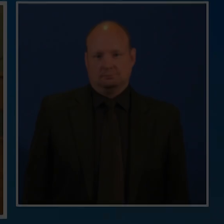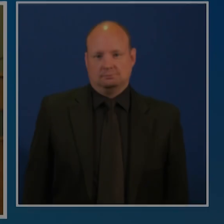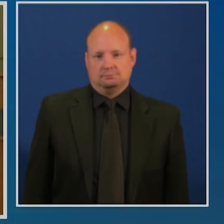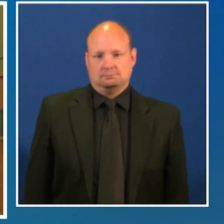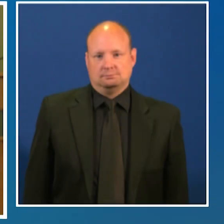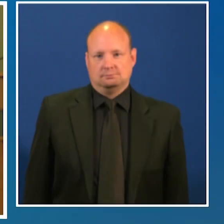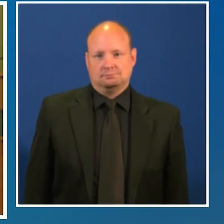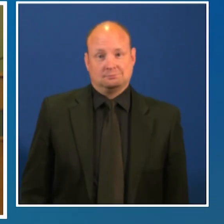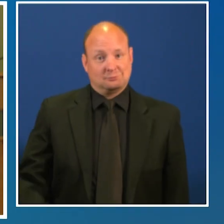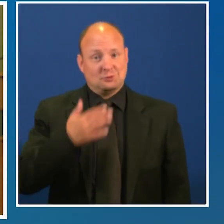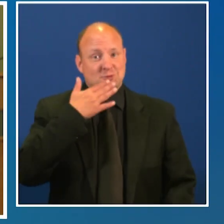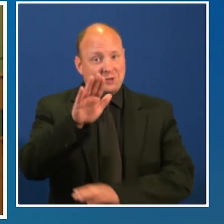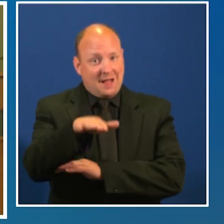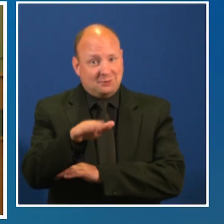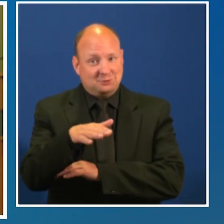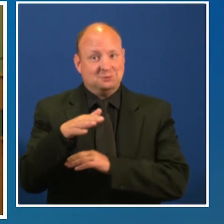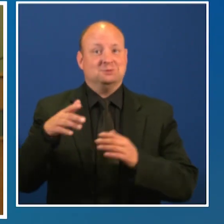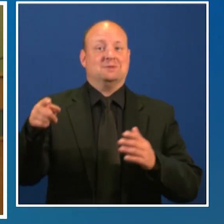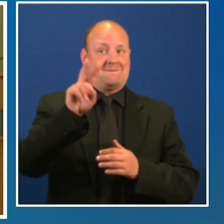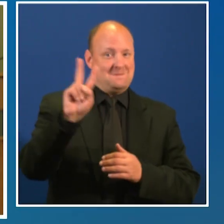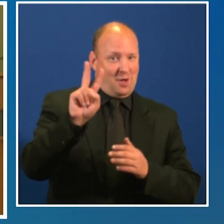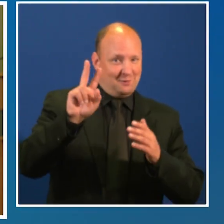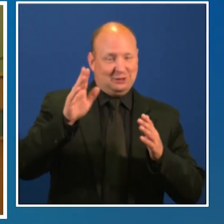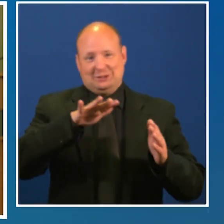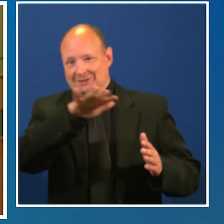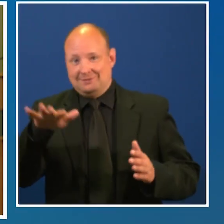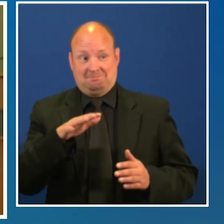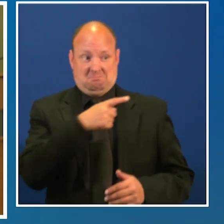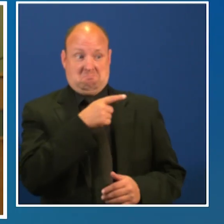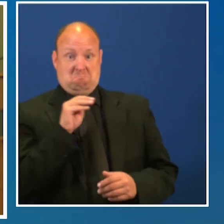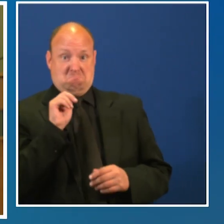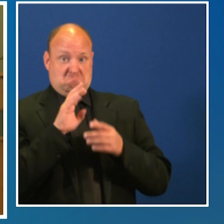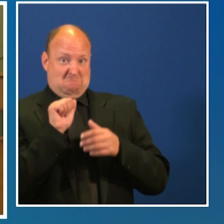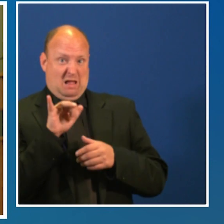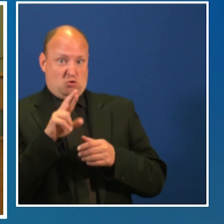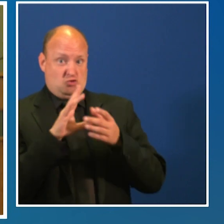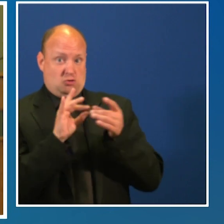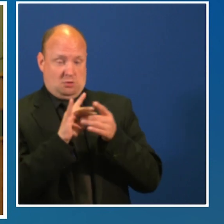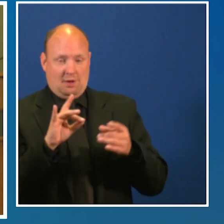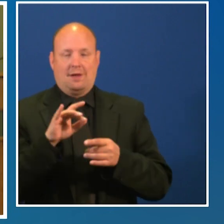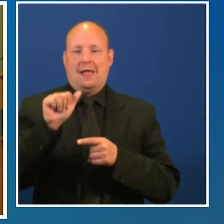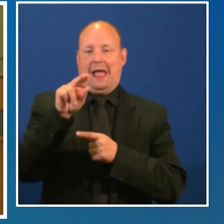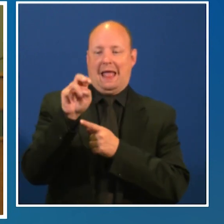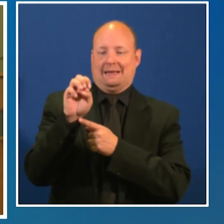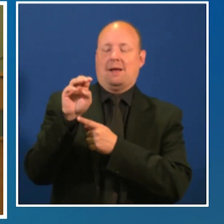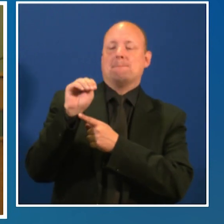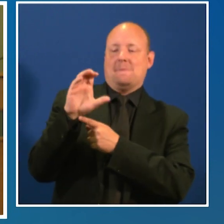Good afternoon, Vancouver I'm Mayor Anne McEnerny-Ogle. And today is Wednesday, July 7th. Thank you to Seven Star and Jeb